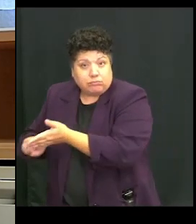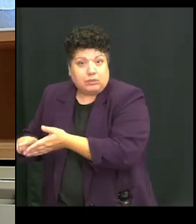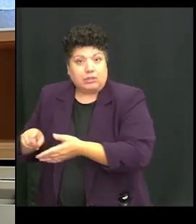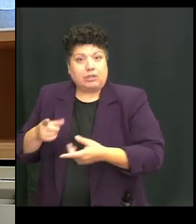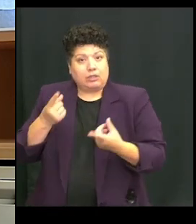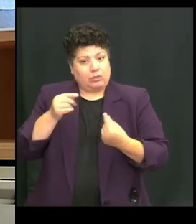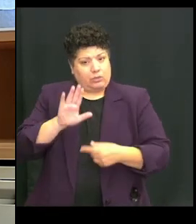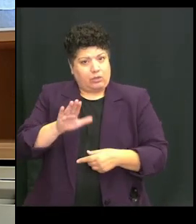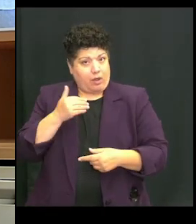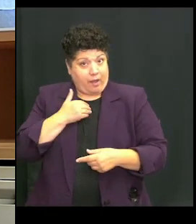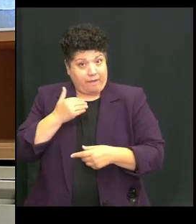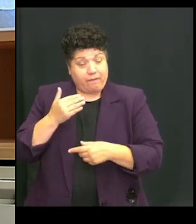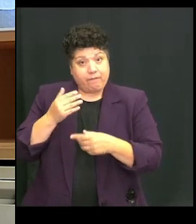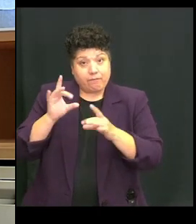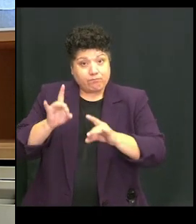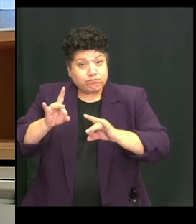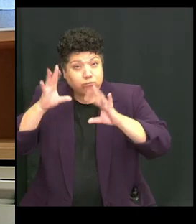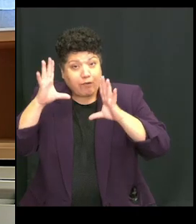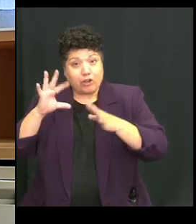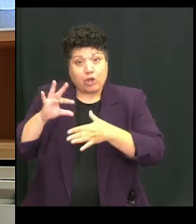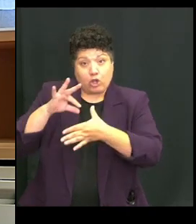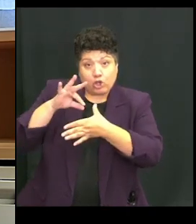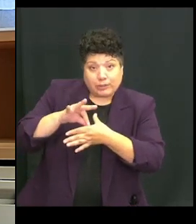which travels at light speed through social media.